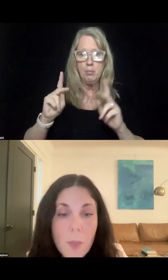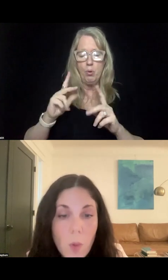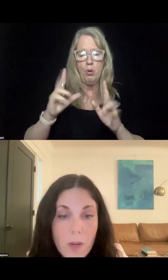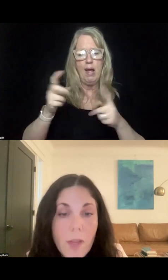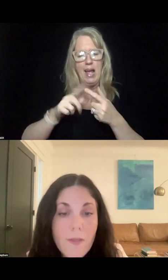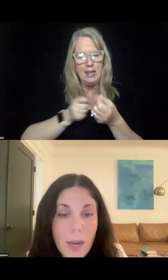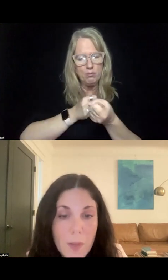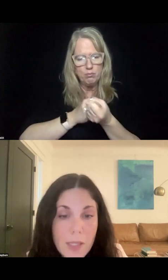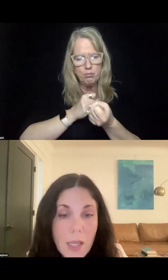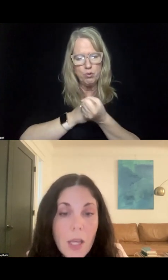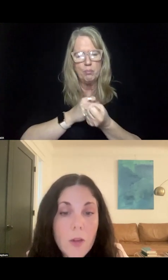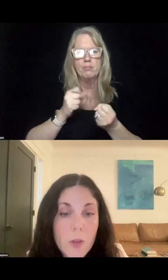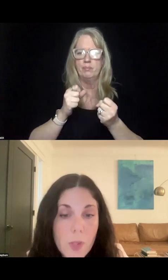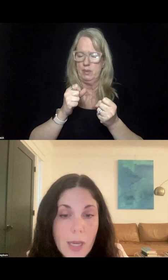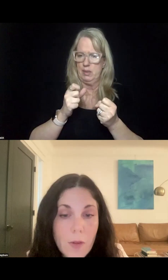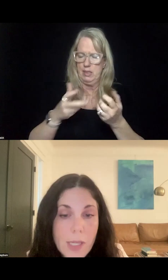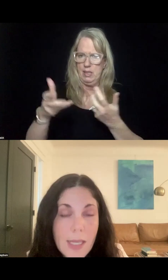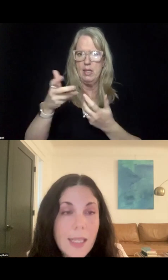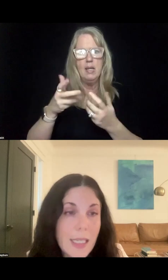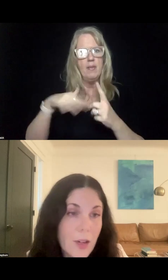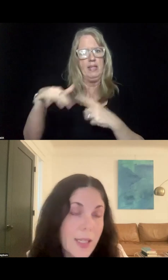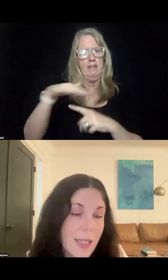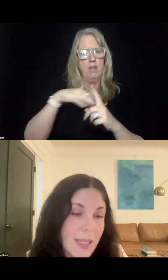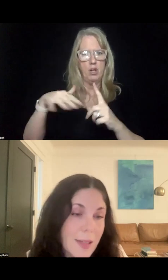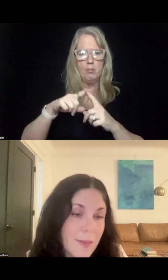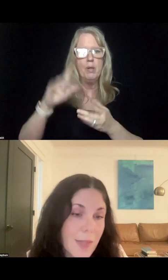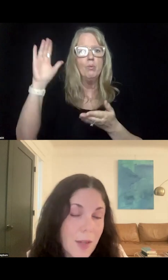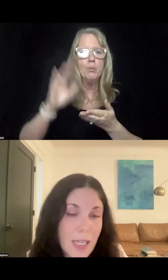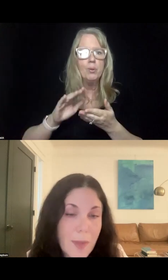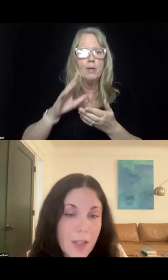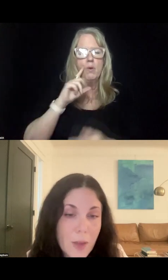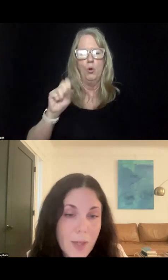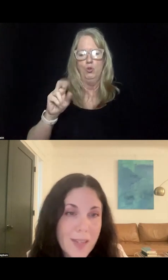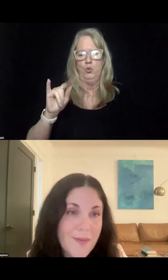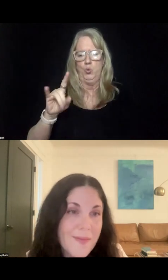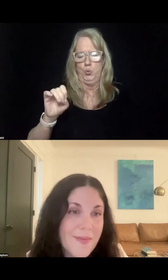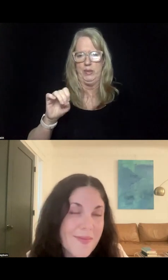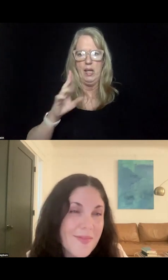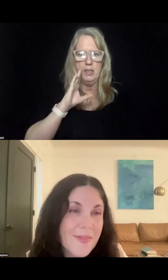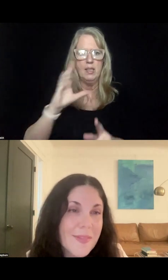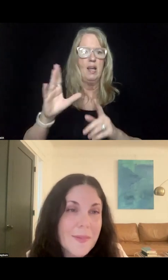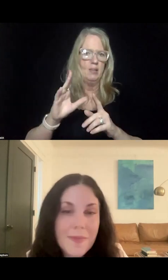SUPPORTIVE ENVIRONMENTS THEIR SUICIDE RISK DECREASES. I WILL SEND IT BACK TO YOU, AMY.